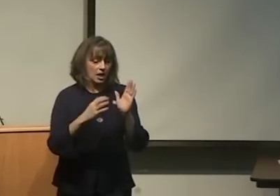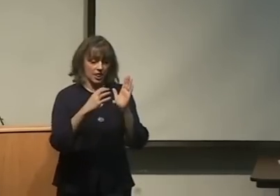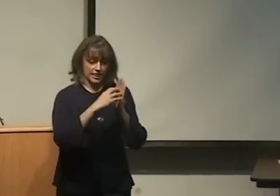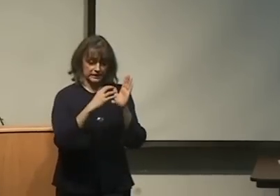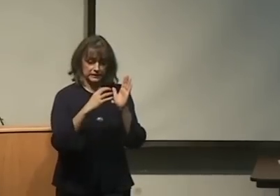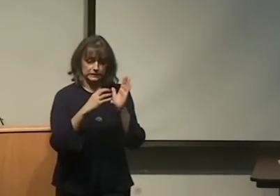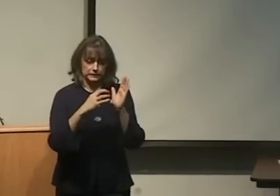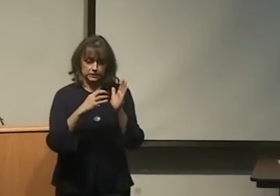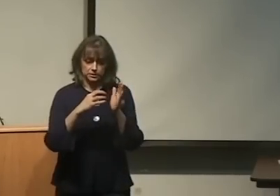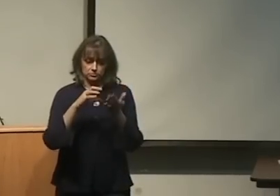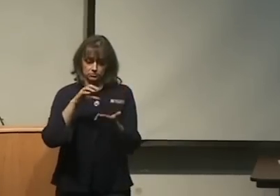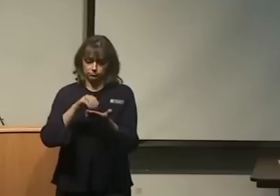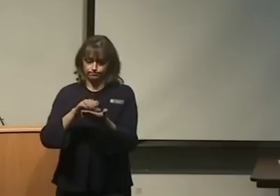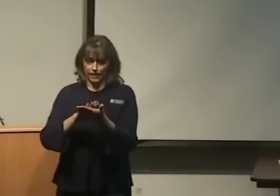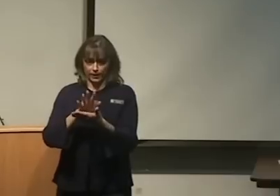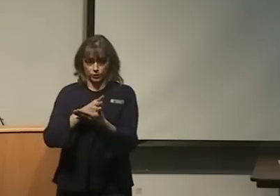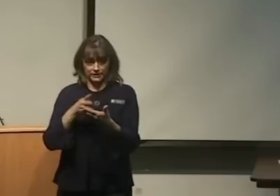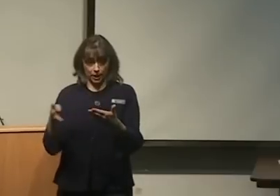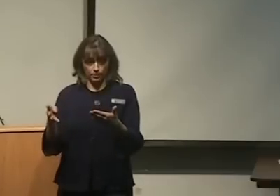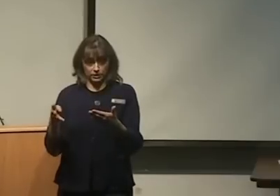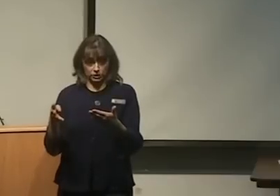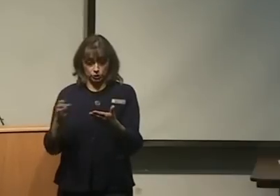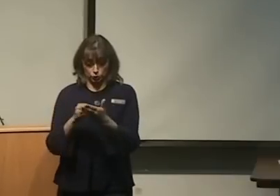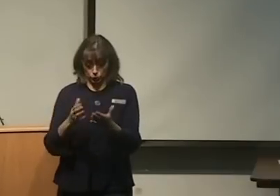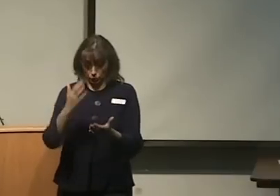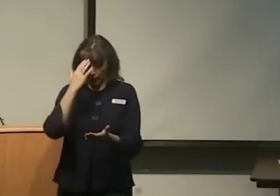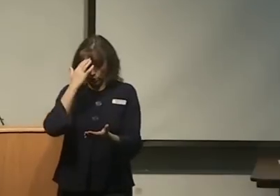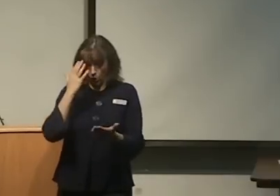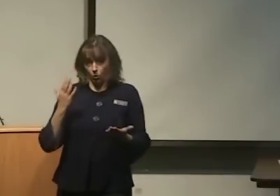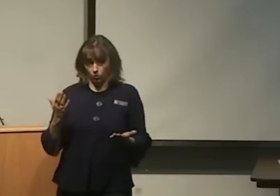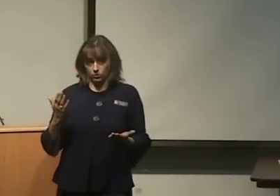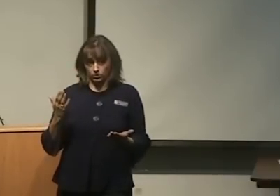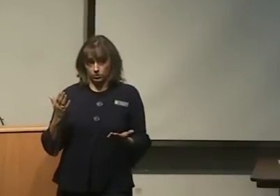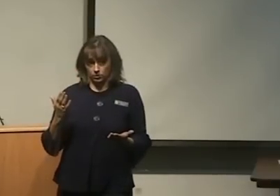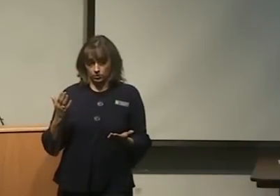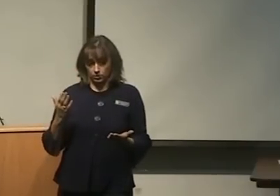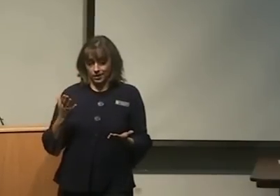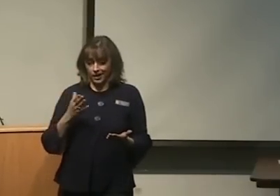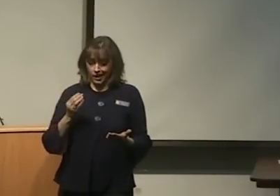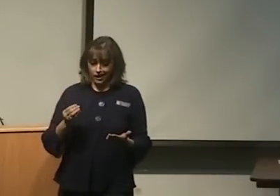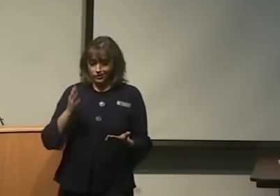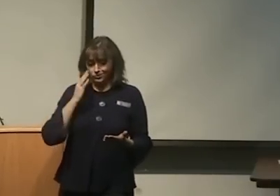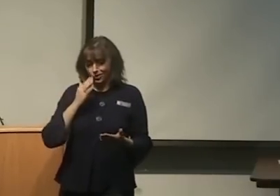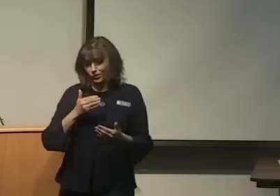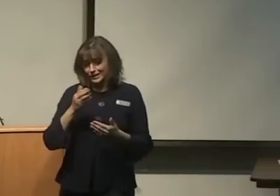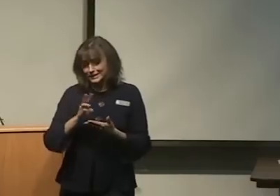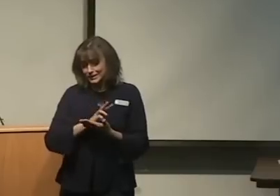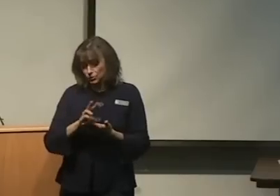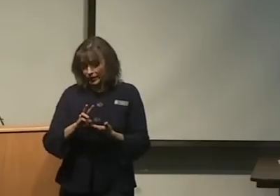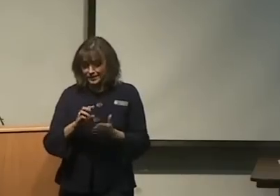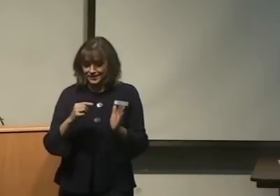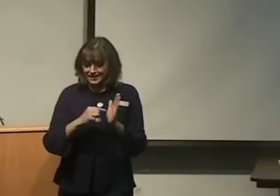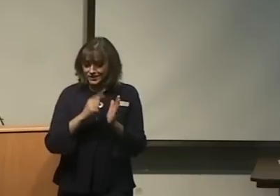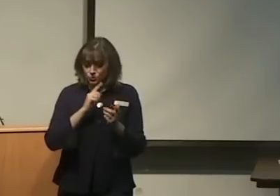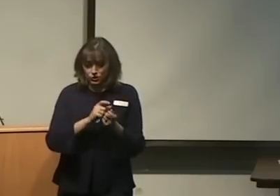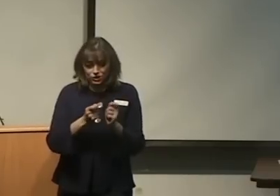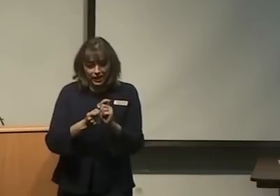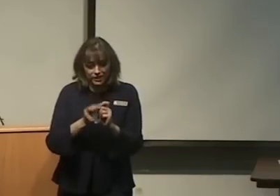This will change in six weeks because they change. Every year the freshman -- it's like I remember when my daughter said, oh dad,